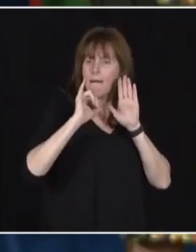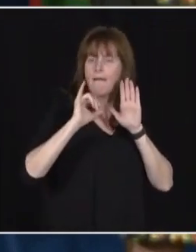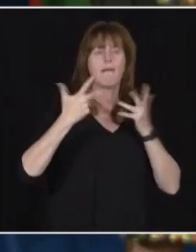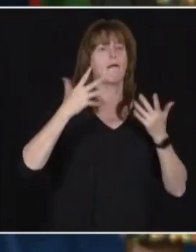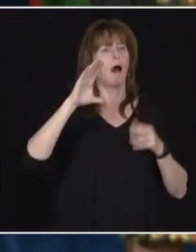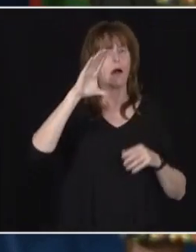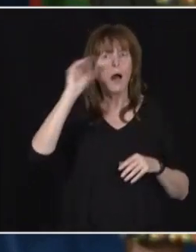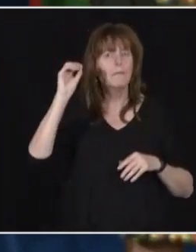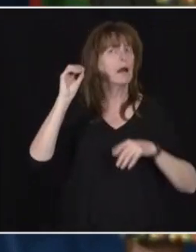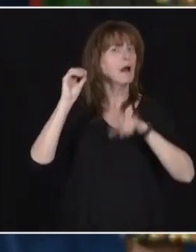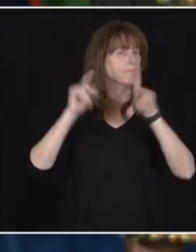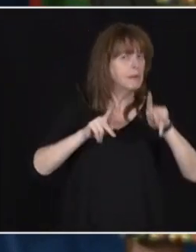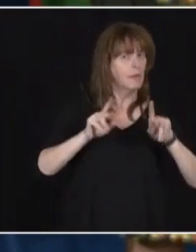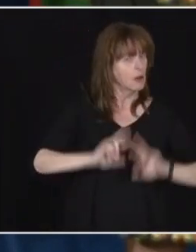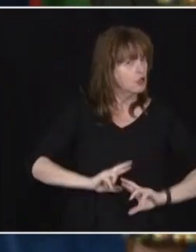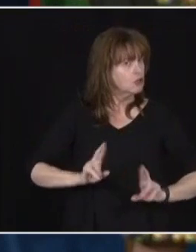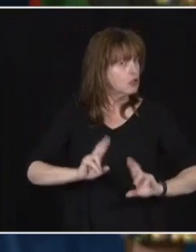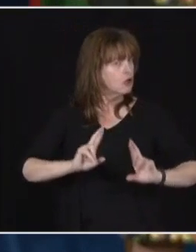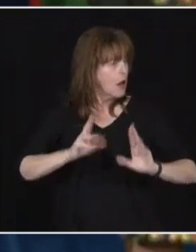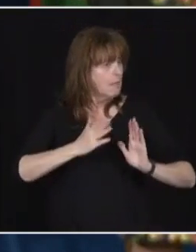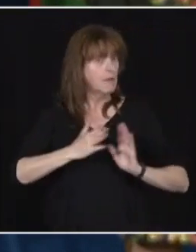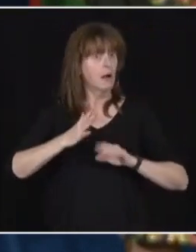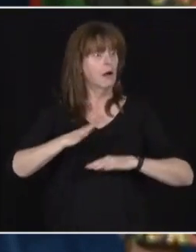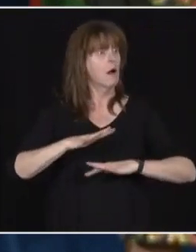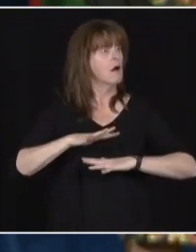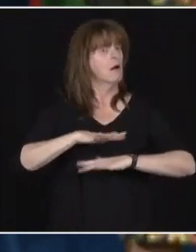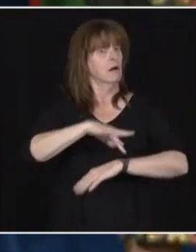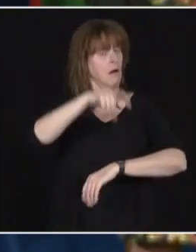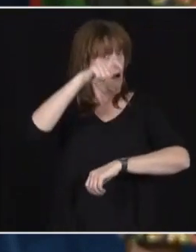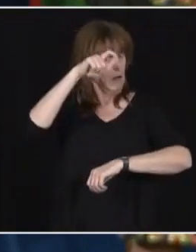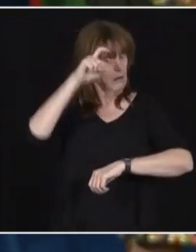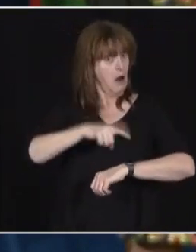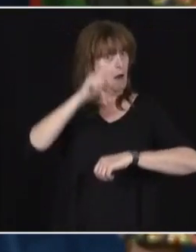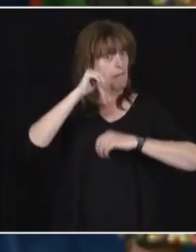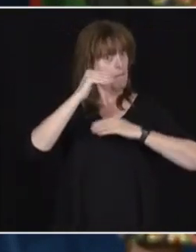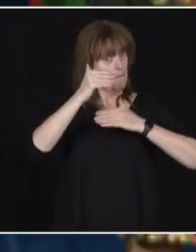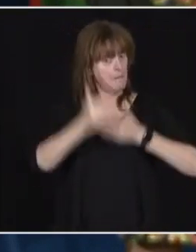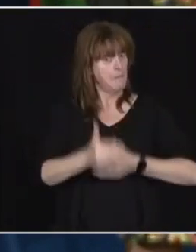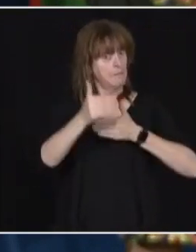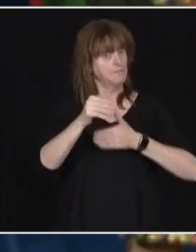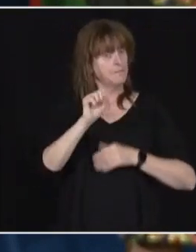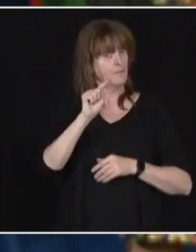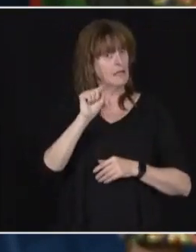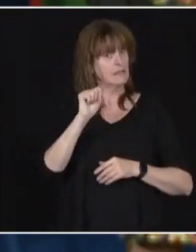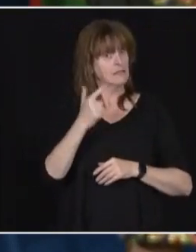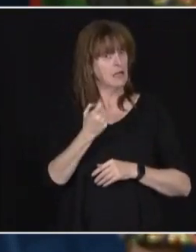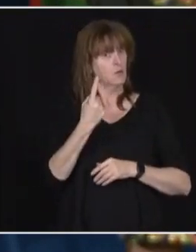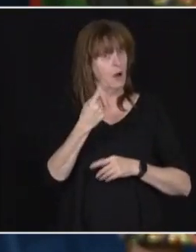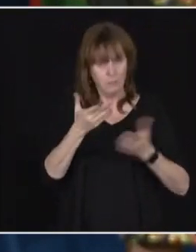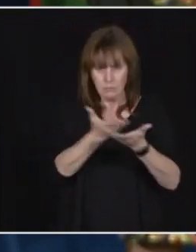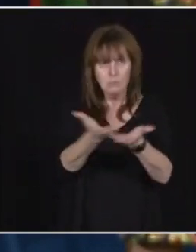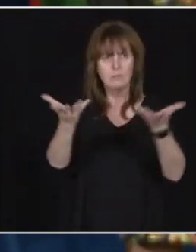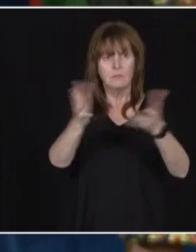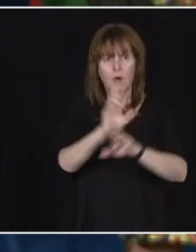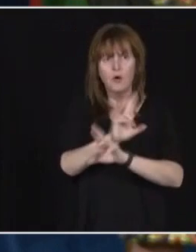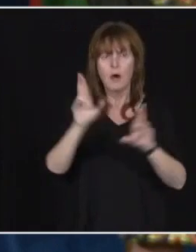it gives people the time to prep and stakeholders to prep so when we rollout stage I. We always listen to the